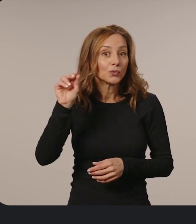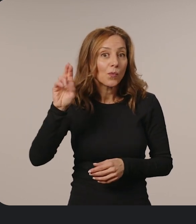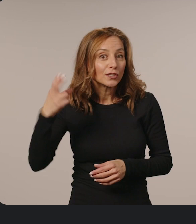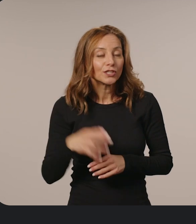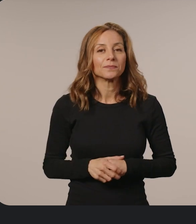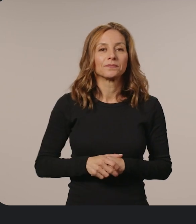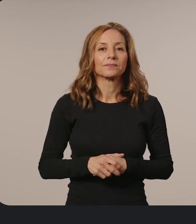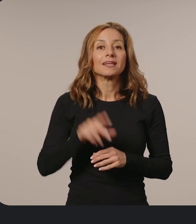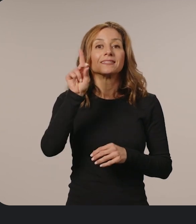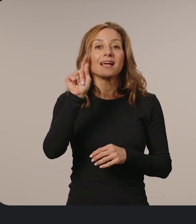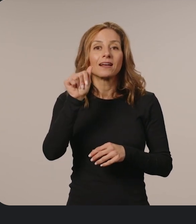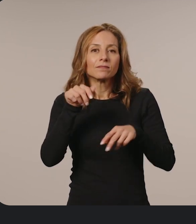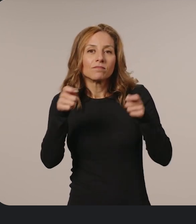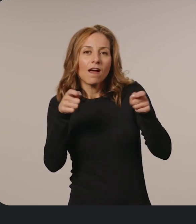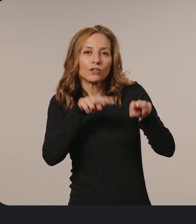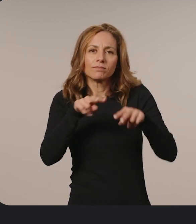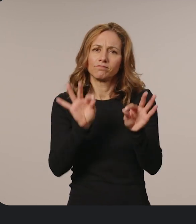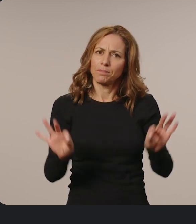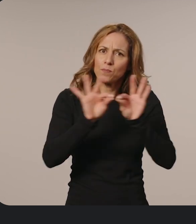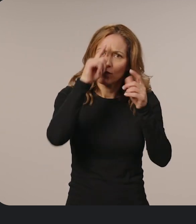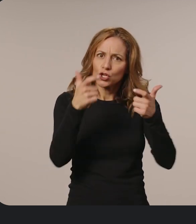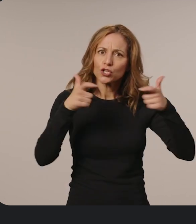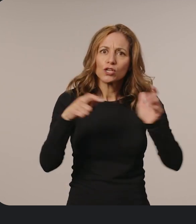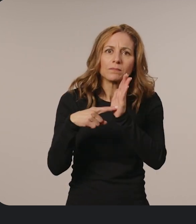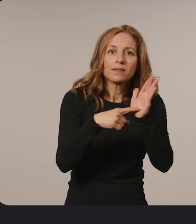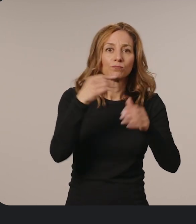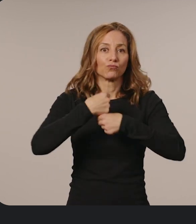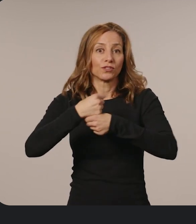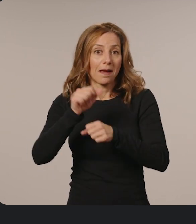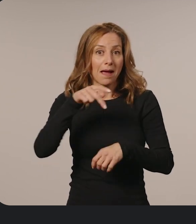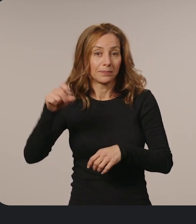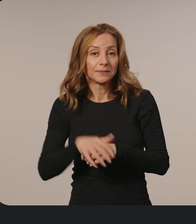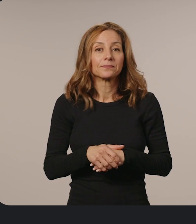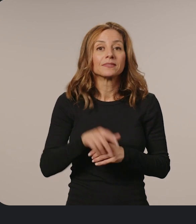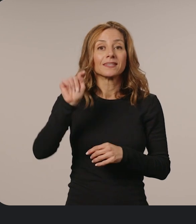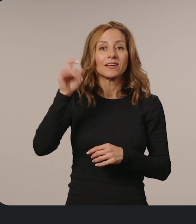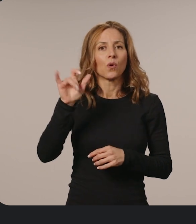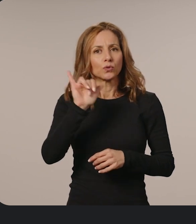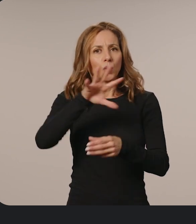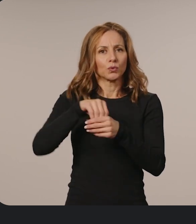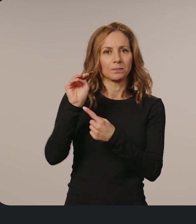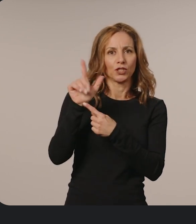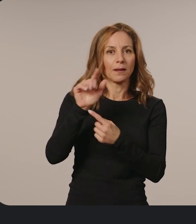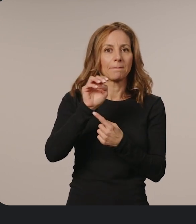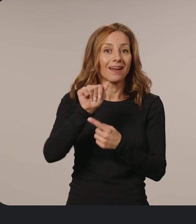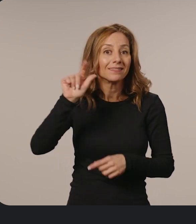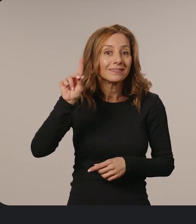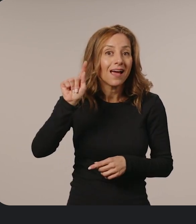Data governance is important for large models and production applications. TFX also includes an ML metadata library